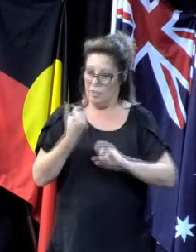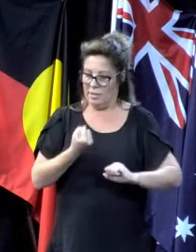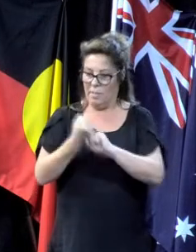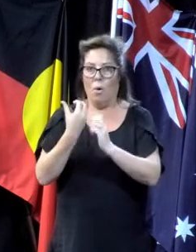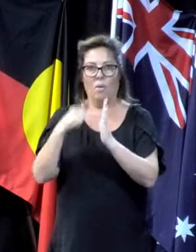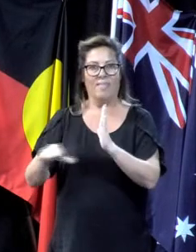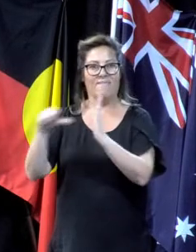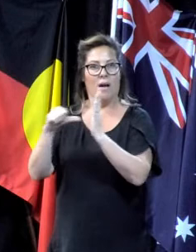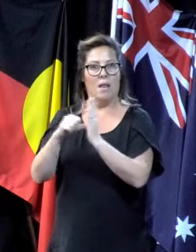co-delivery and coreporting.